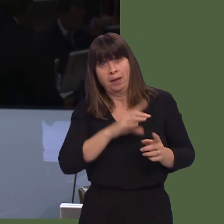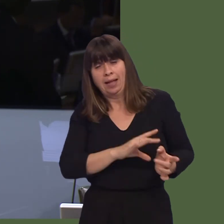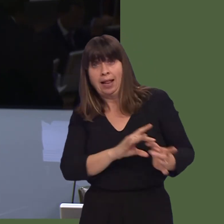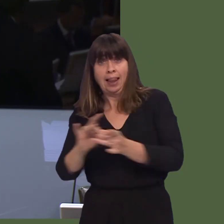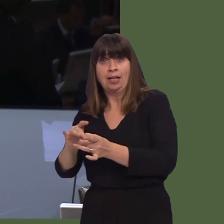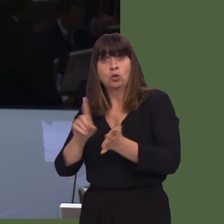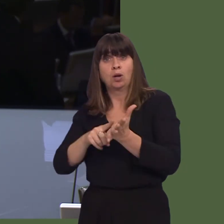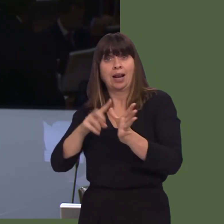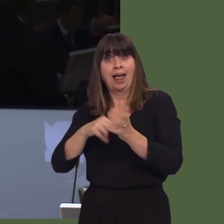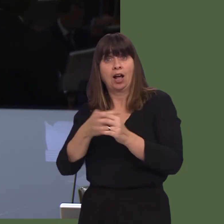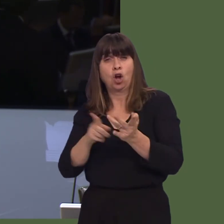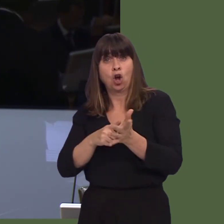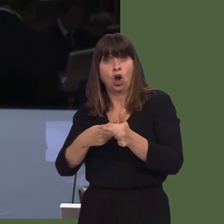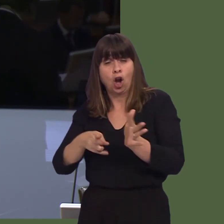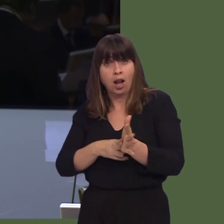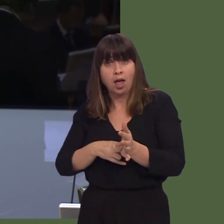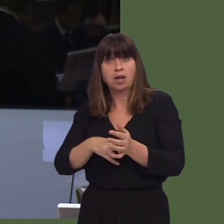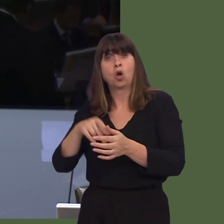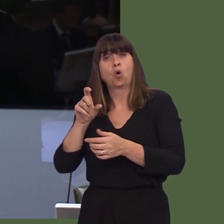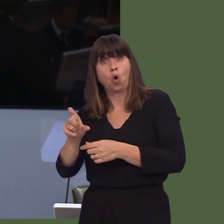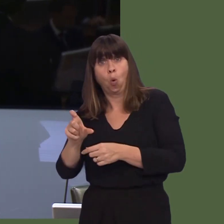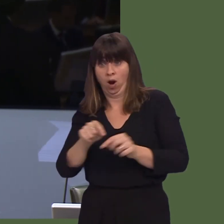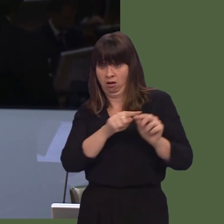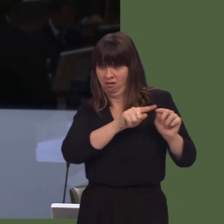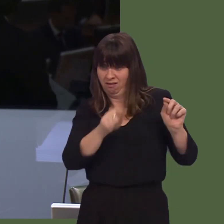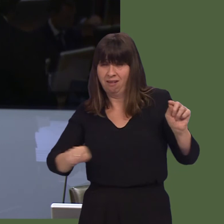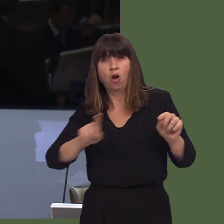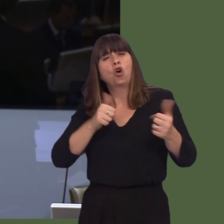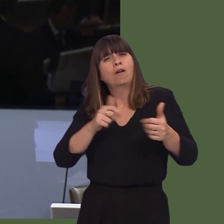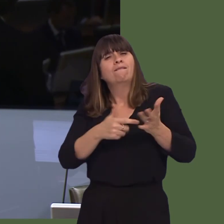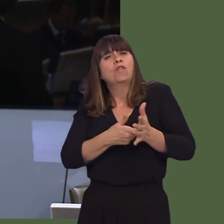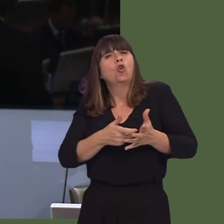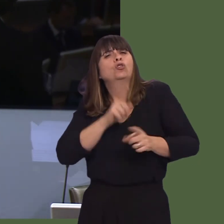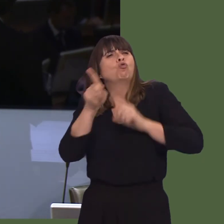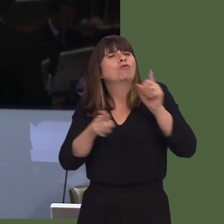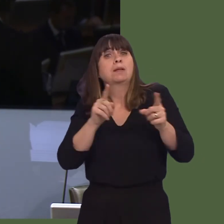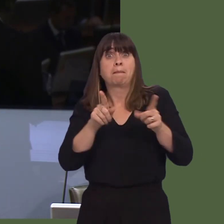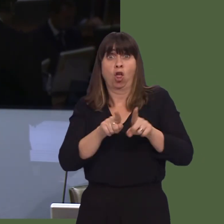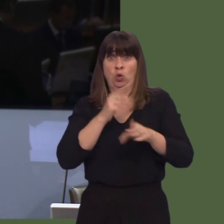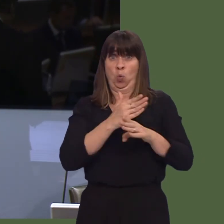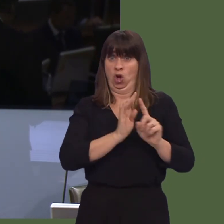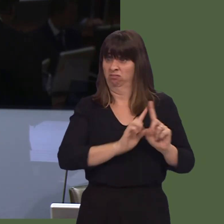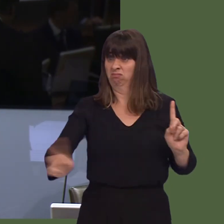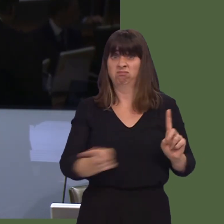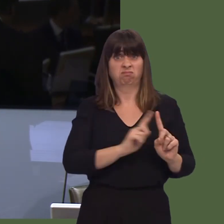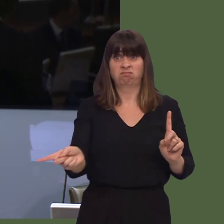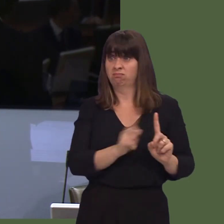only as a heritage connection, but also as an economic and social connection for people at both ends of the lines.